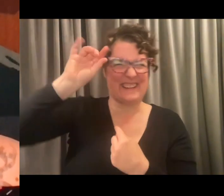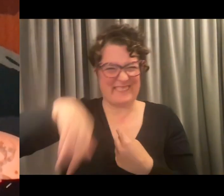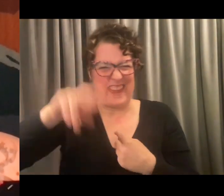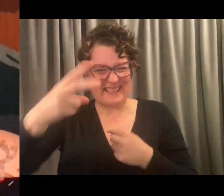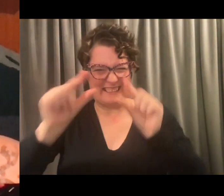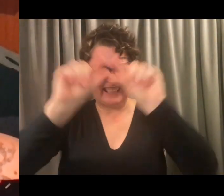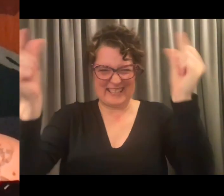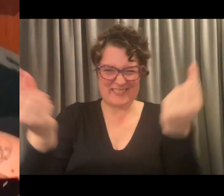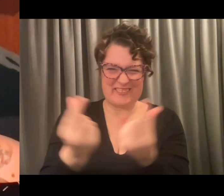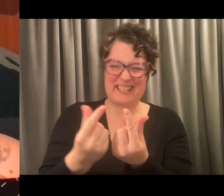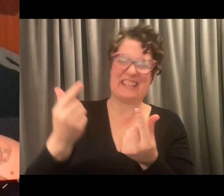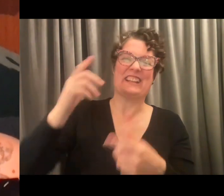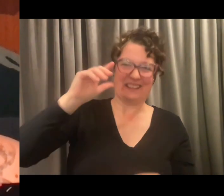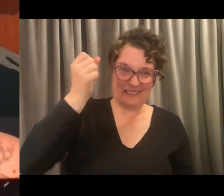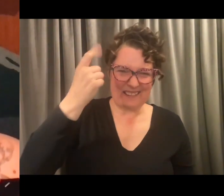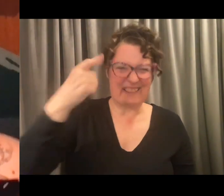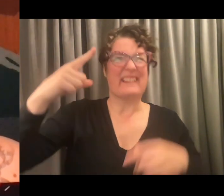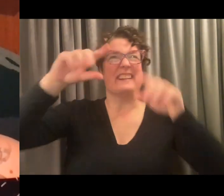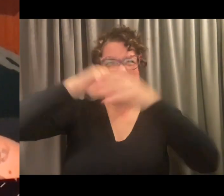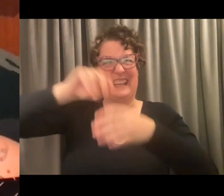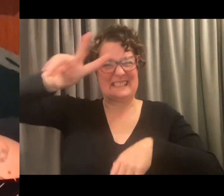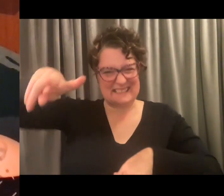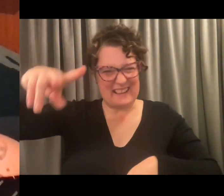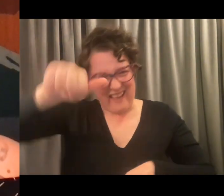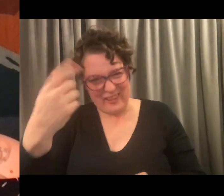and it was twisting and turning.